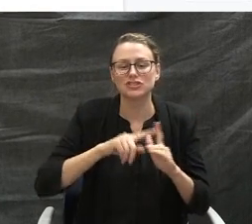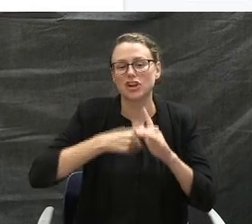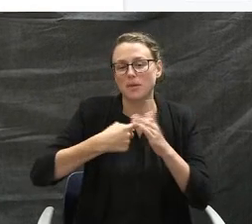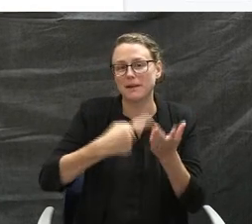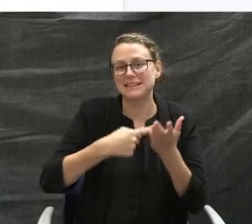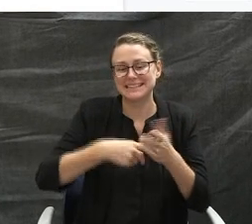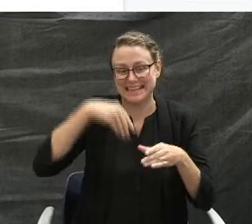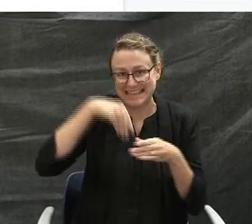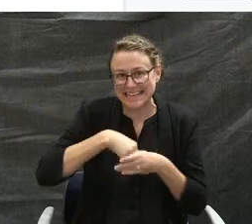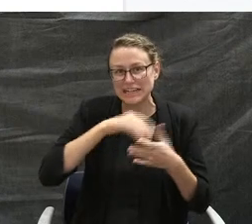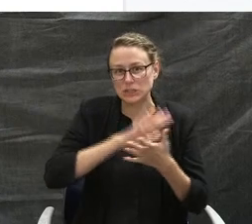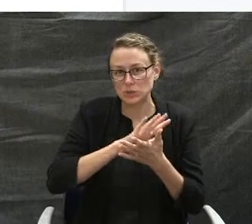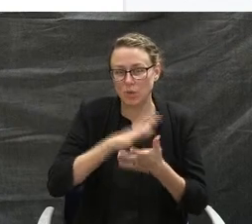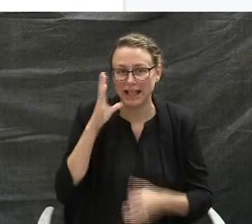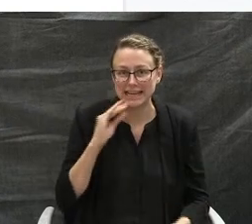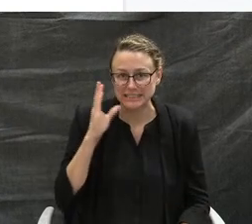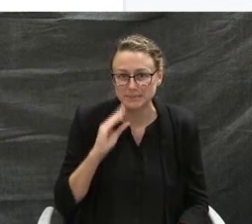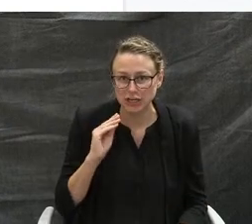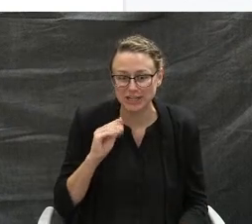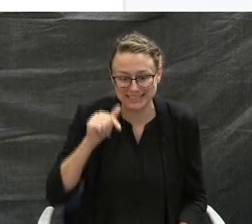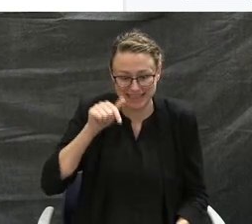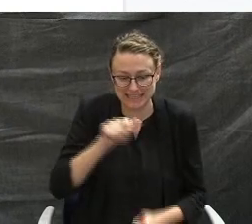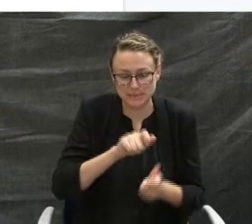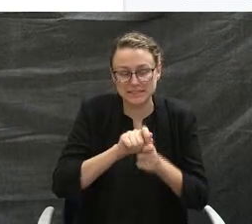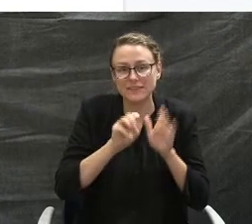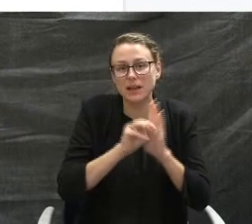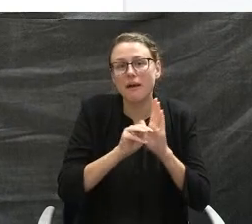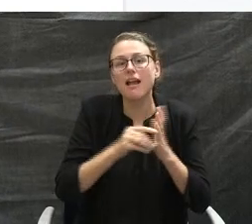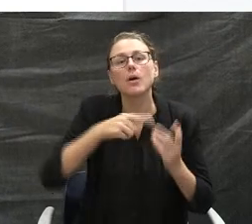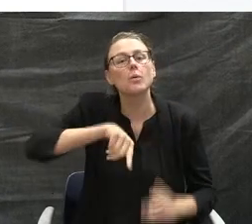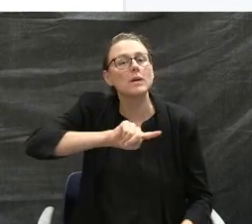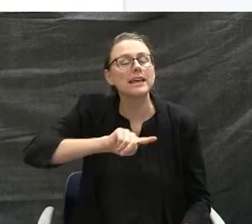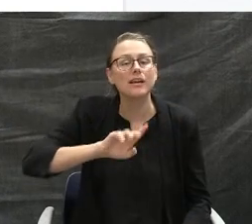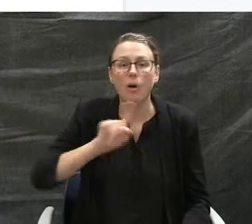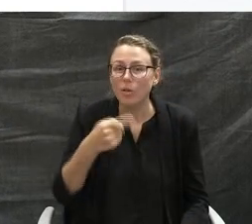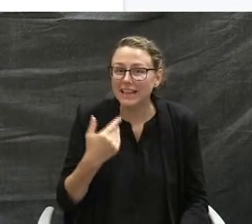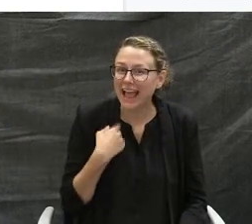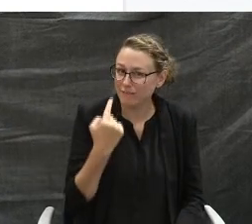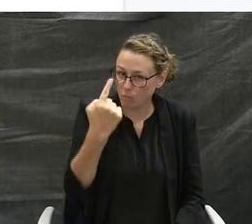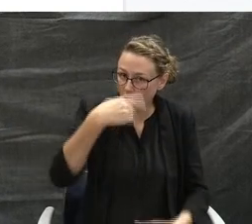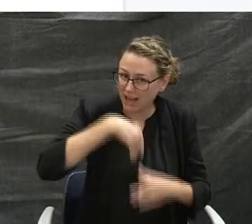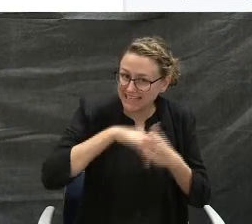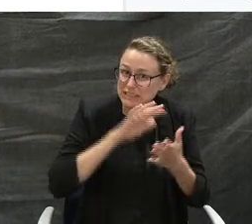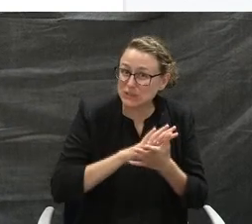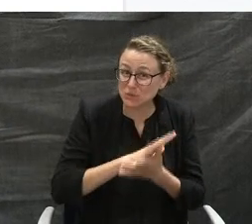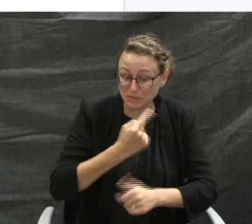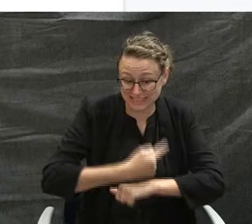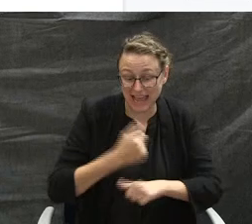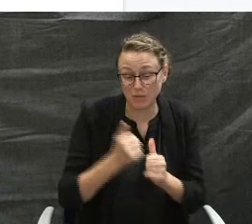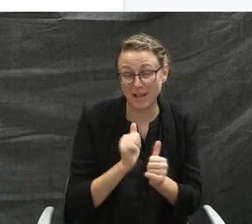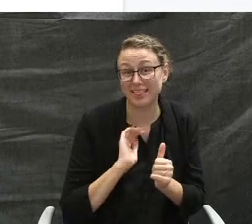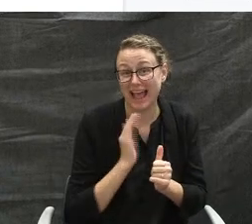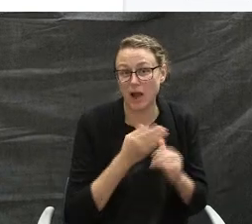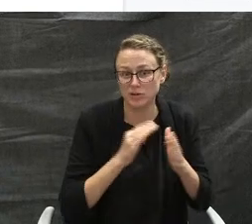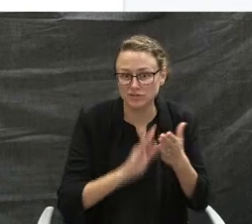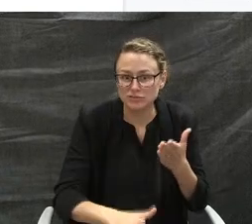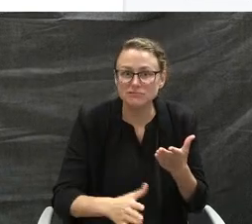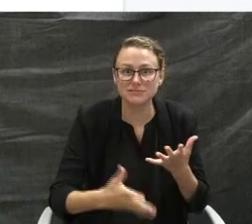particular model, we teachers only have one in school day with our students and we had a lot of discussion about what we wanted